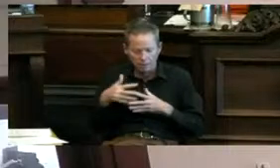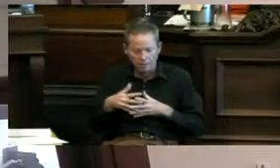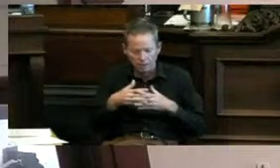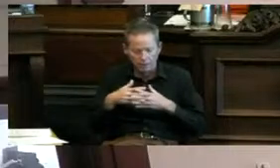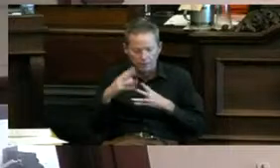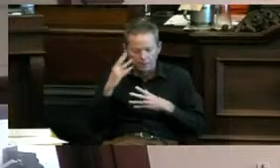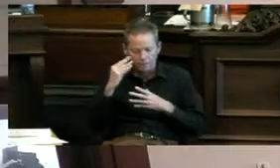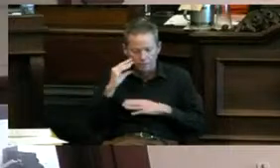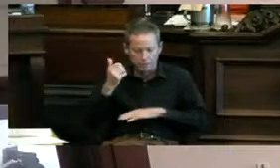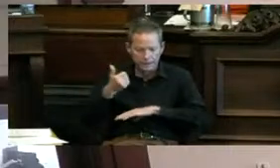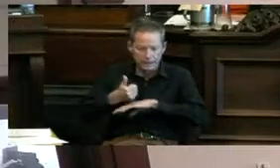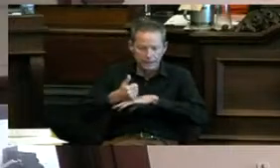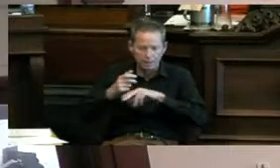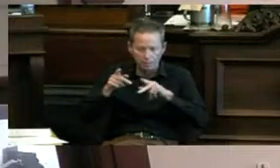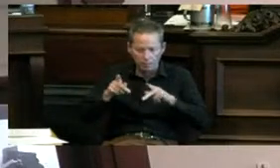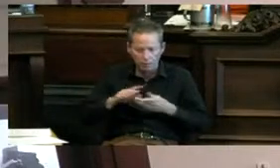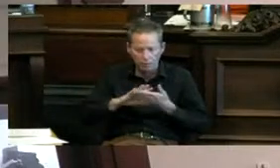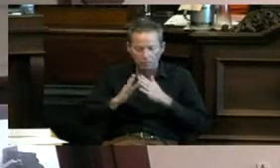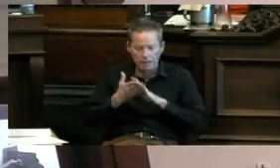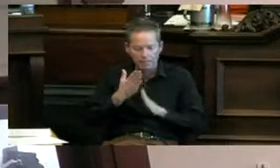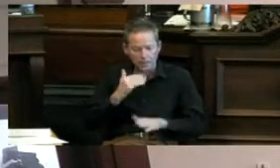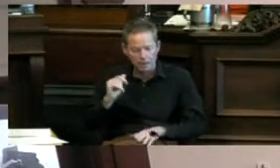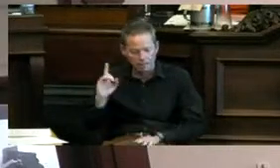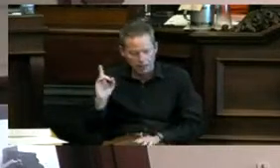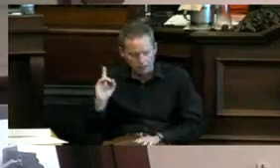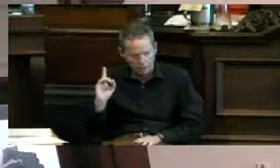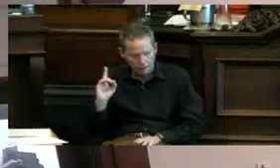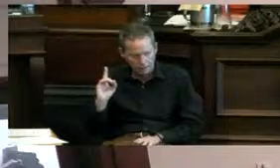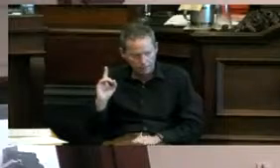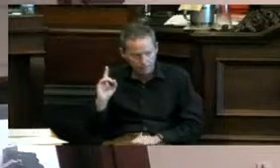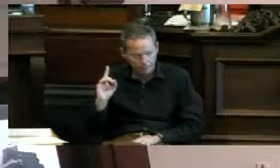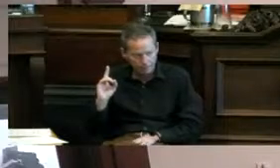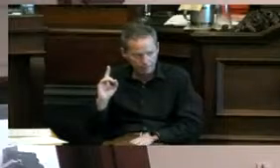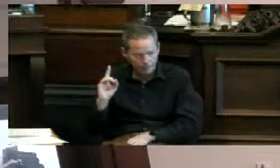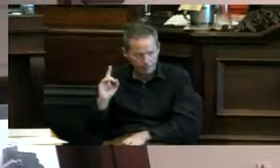that so many Americans live in,